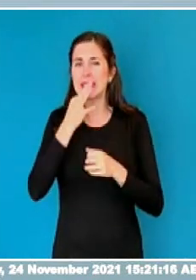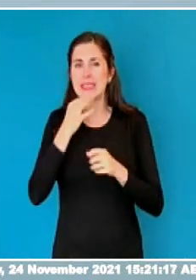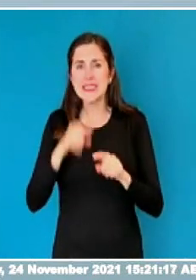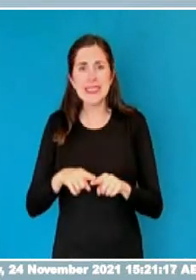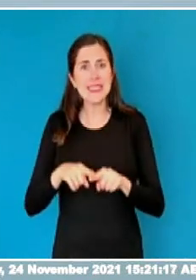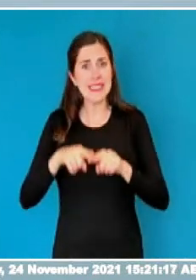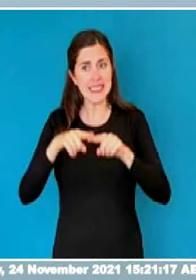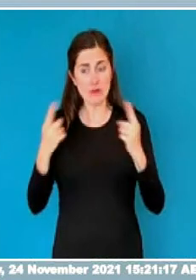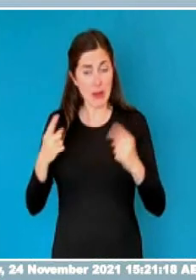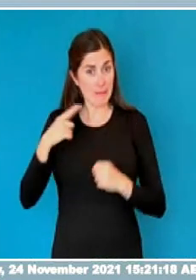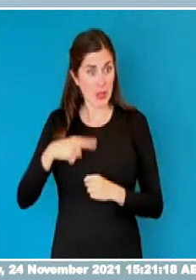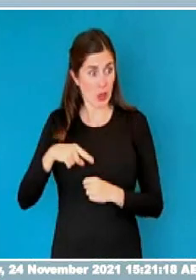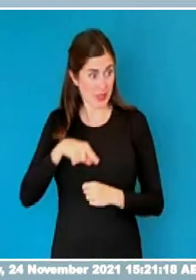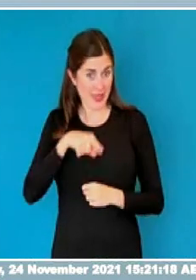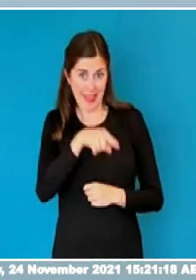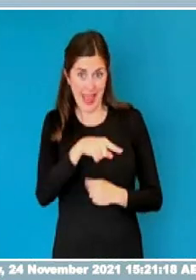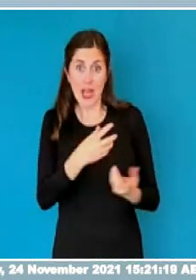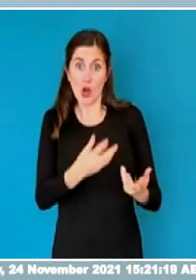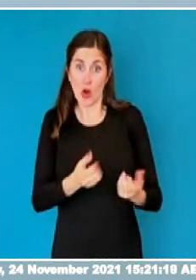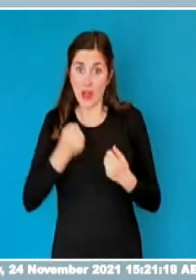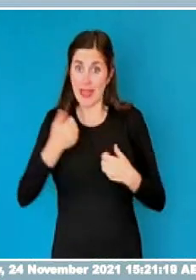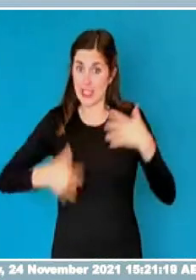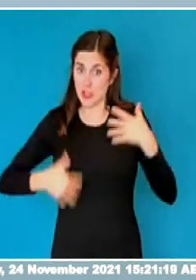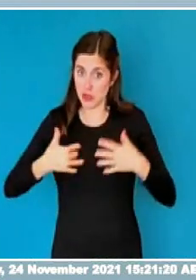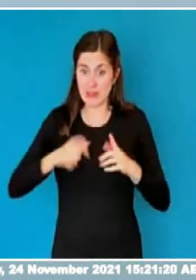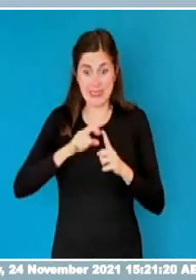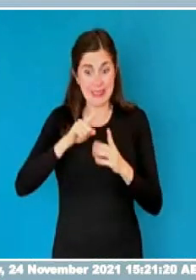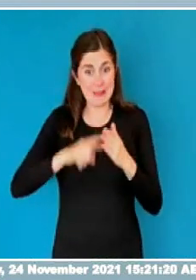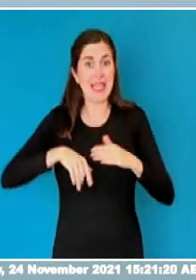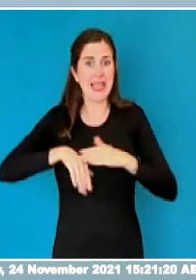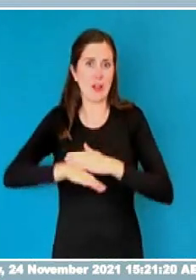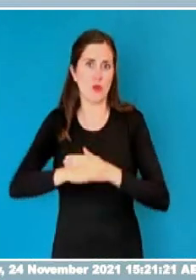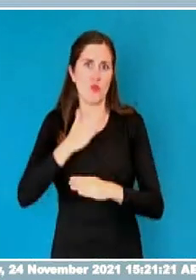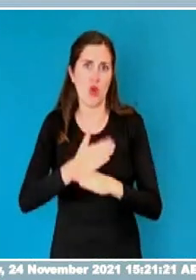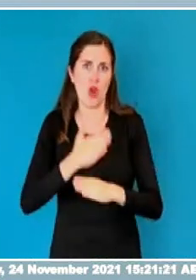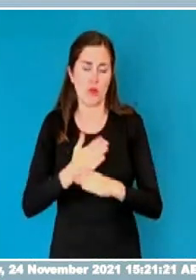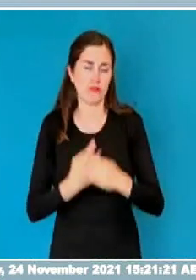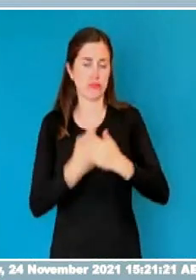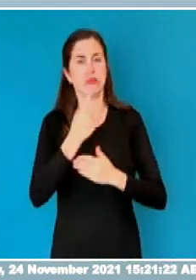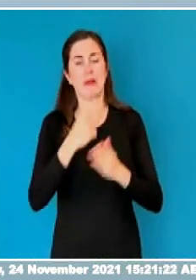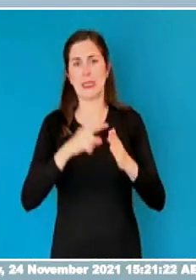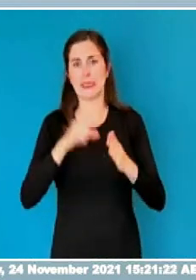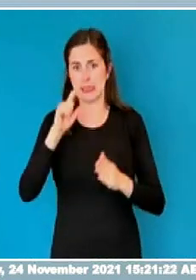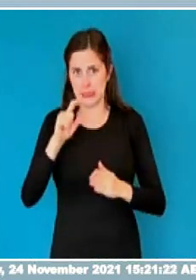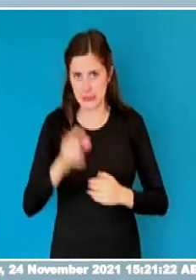workplace. With the relationship of someone who is coming onboard - - that said, in my